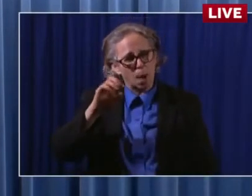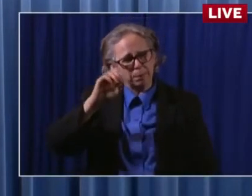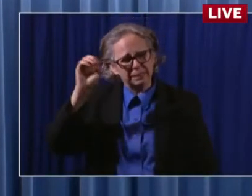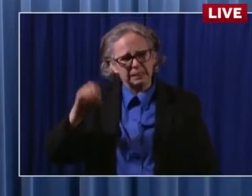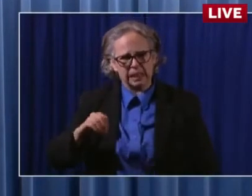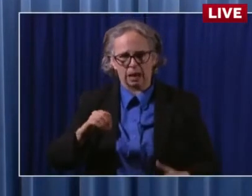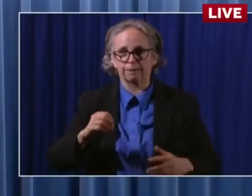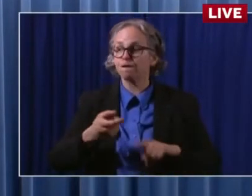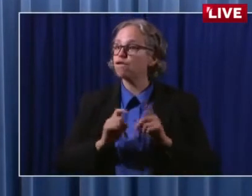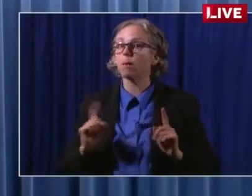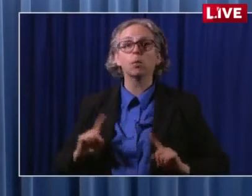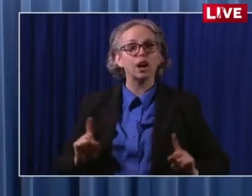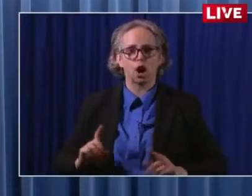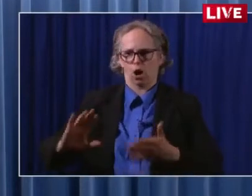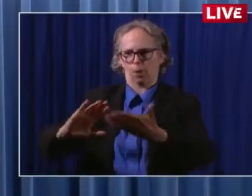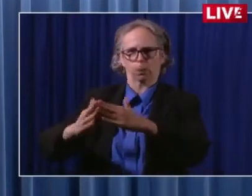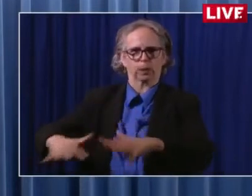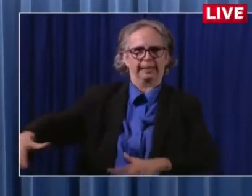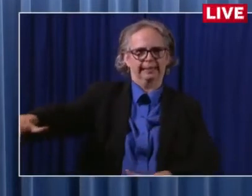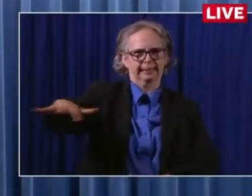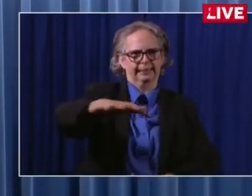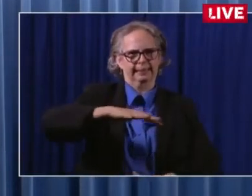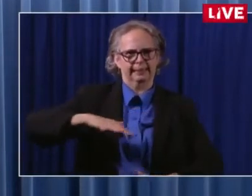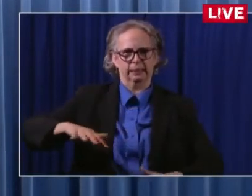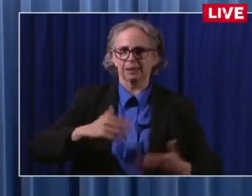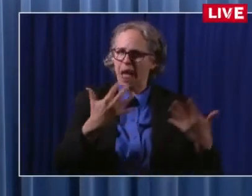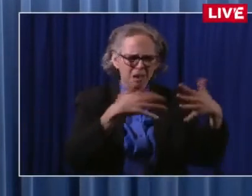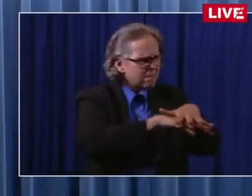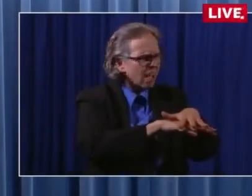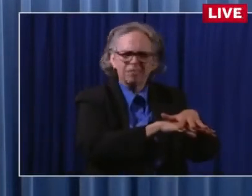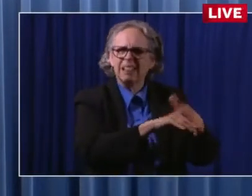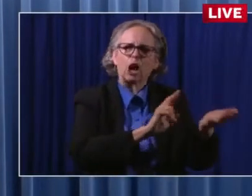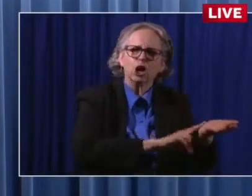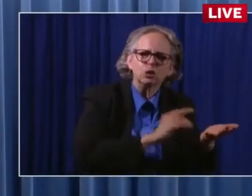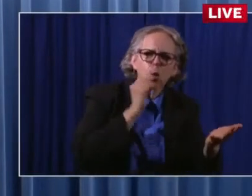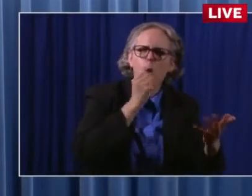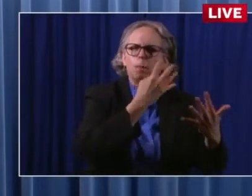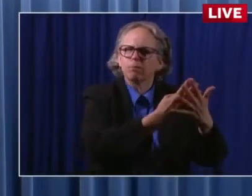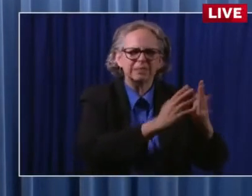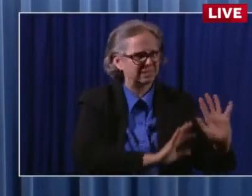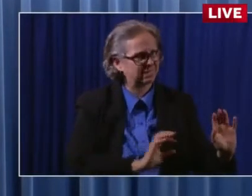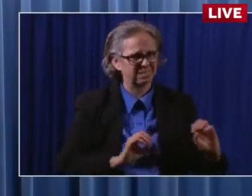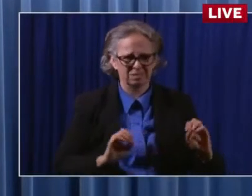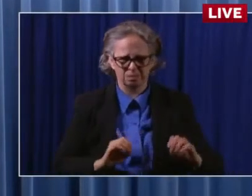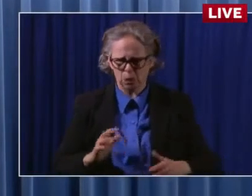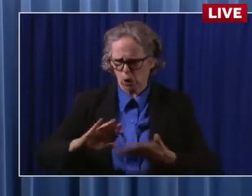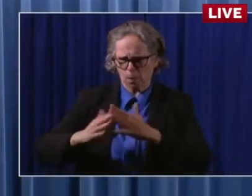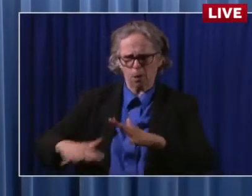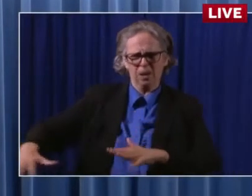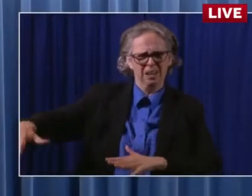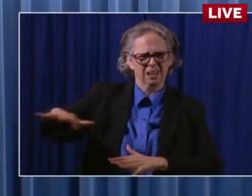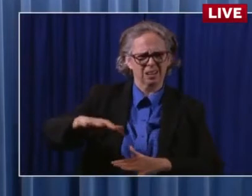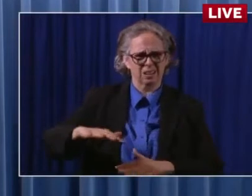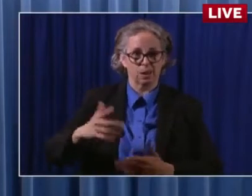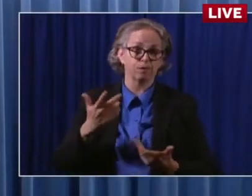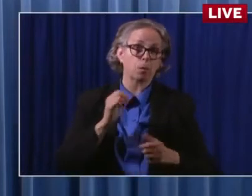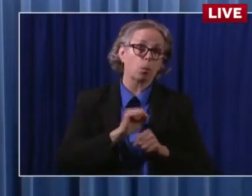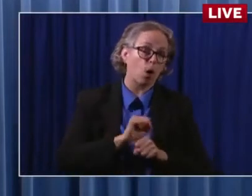IN RECENT WEEKS, OVER 91% OF THE CASES ARE NOT IN CONGREGATE SETTINGS, SIGNALING SIGNIFICANT TRANSMISSION TO THE BROADER COMMUNITY.